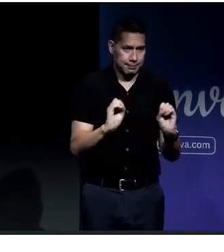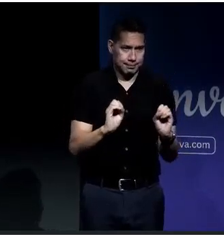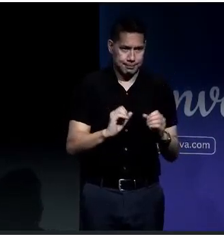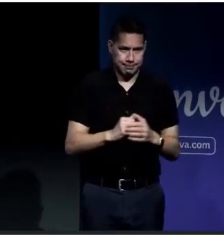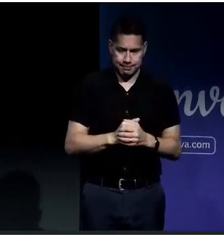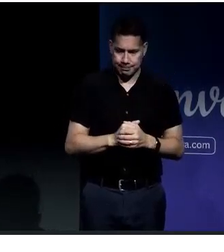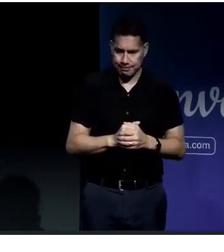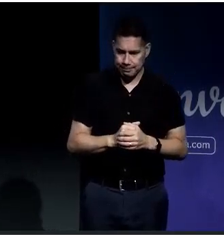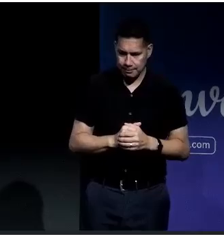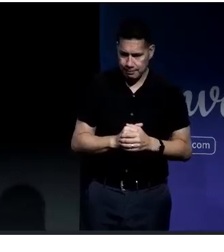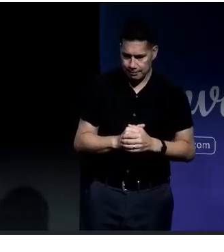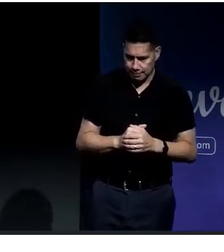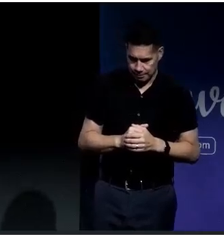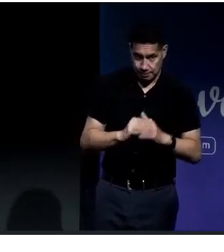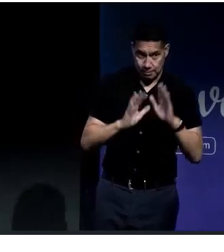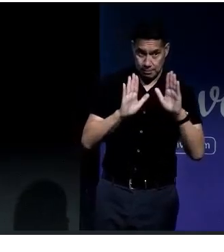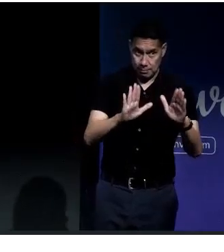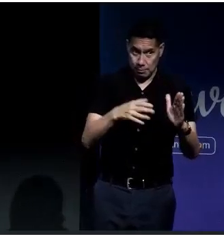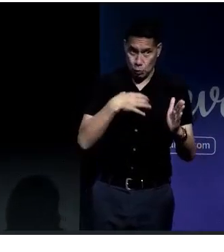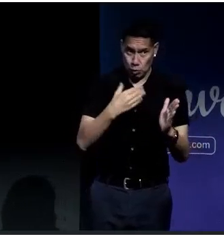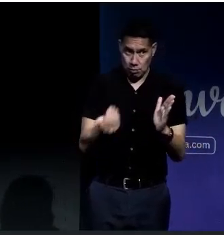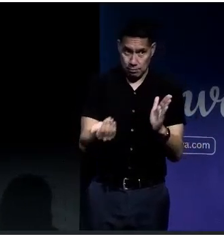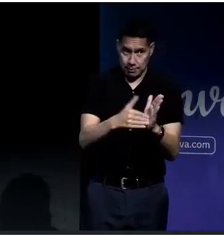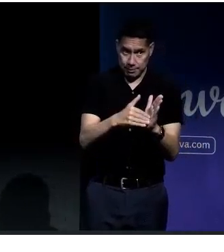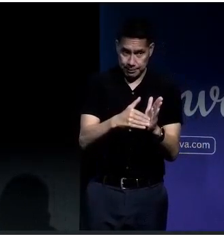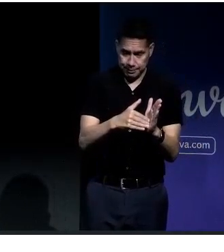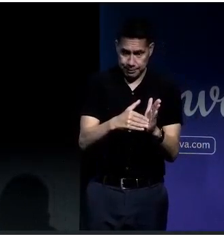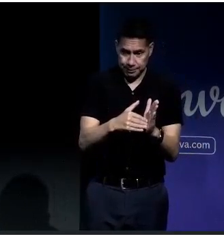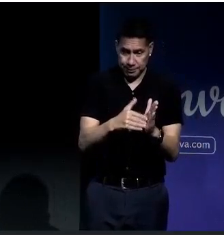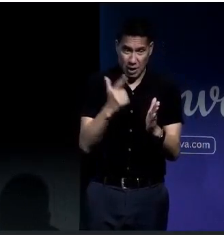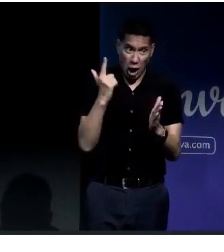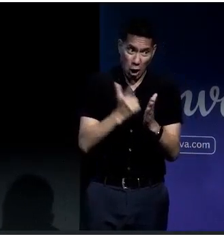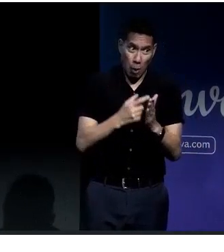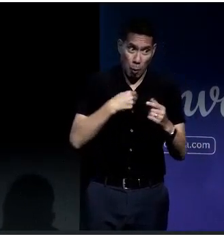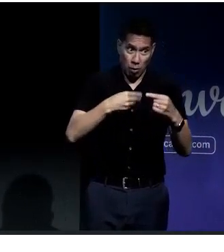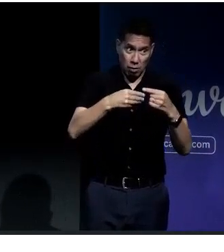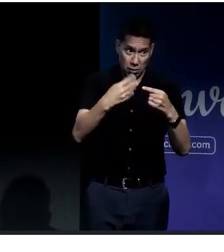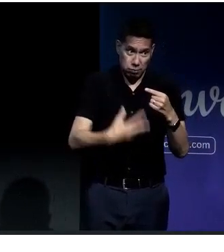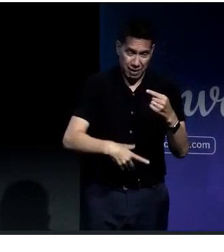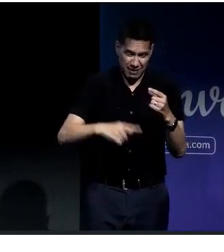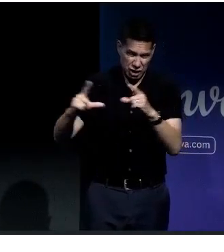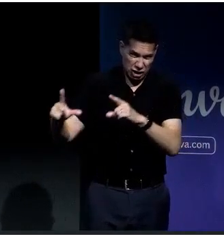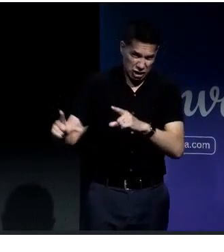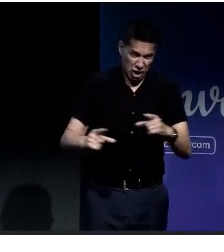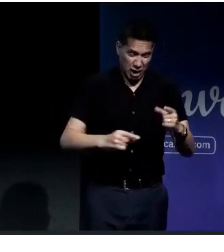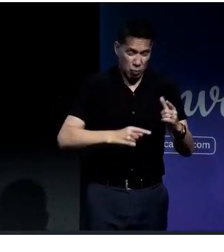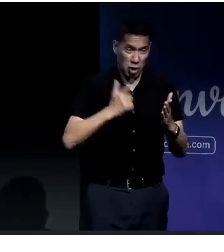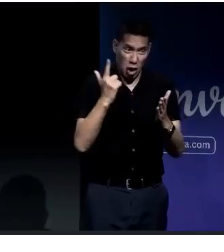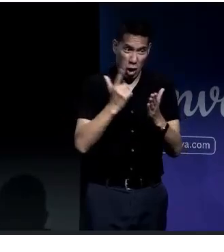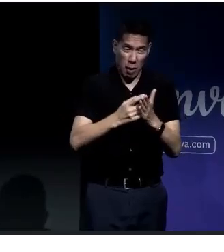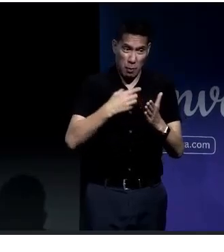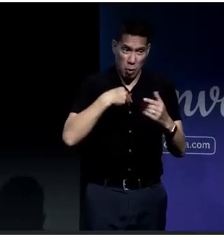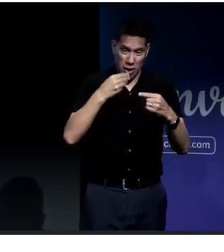But wait, there's more, um, a lot more. So I've got a slide here with a lot more on it because we didn't have time to go through this.